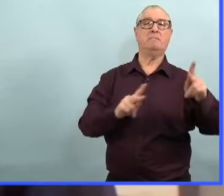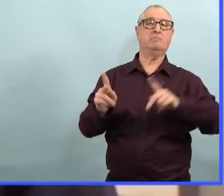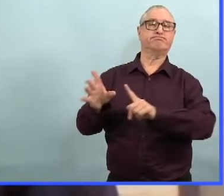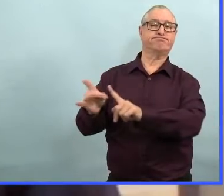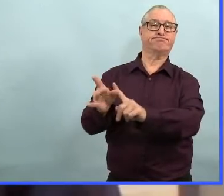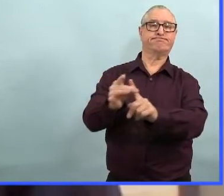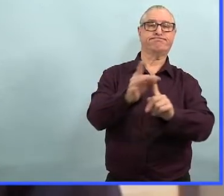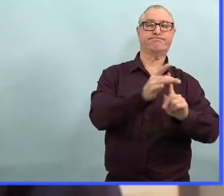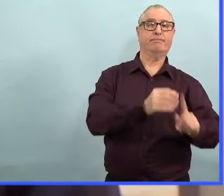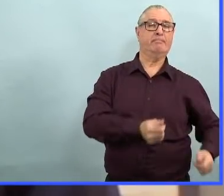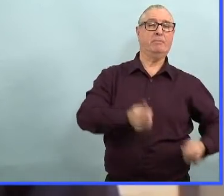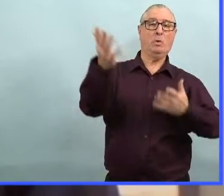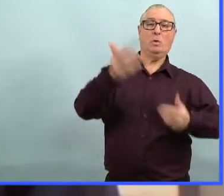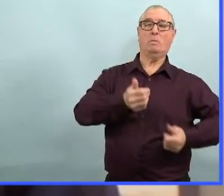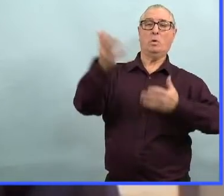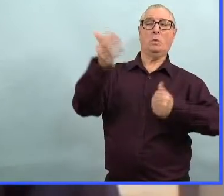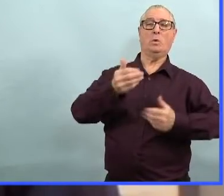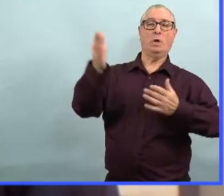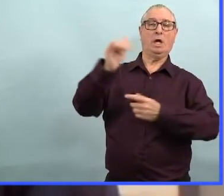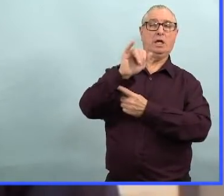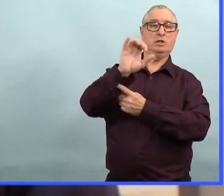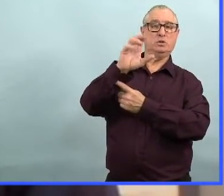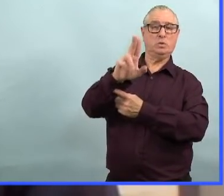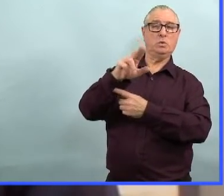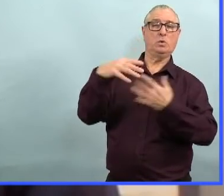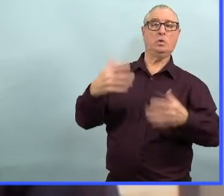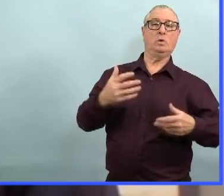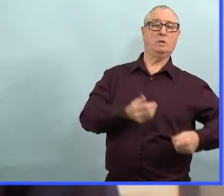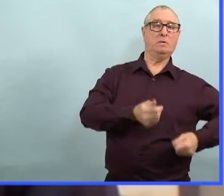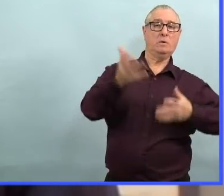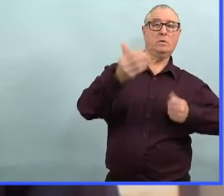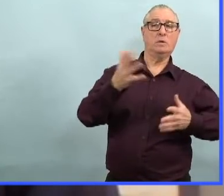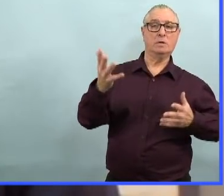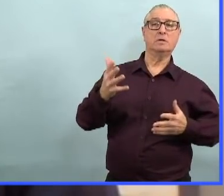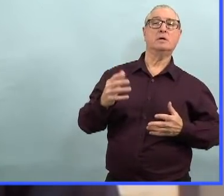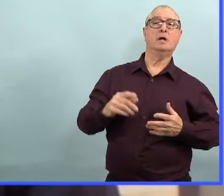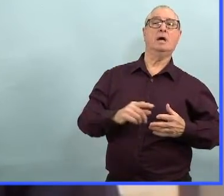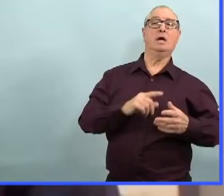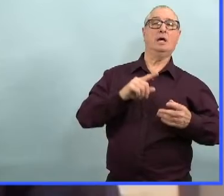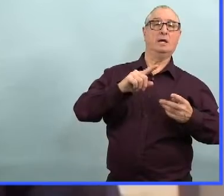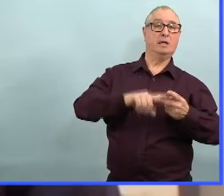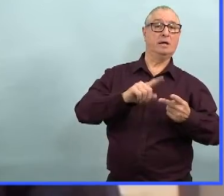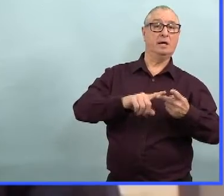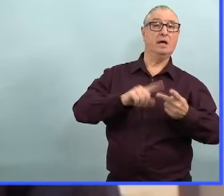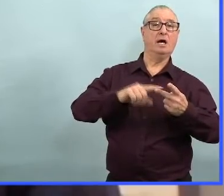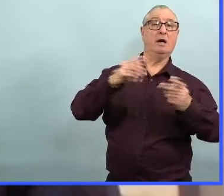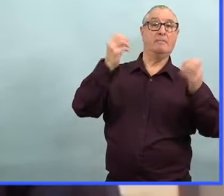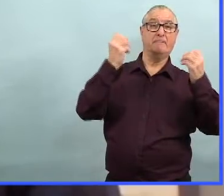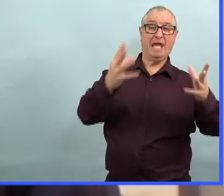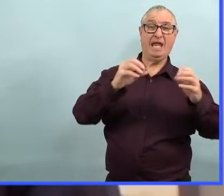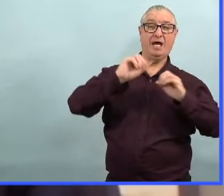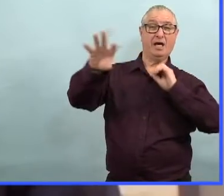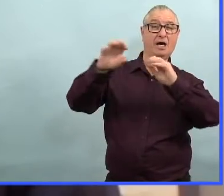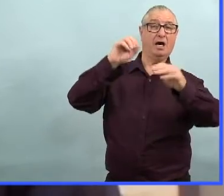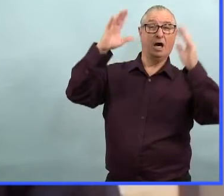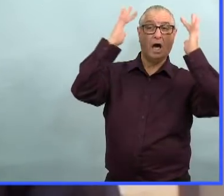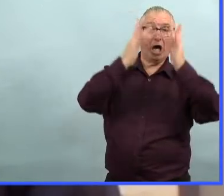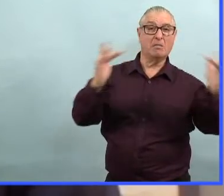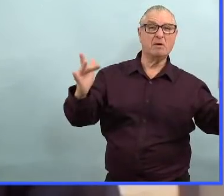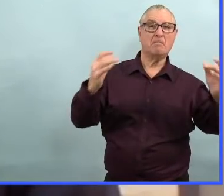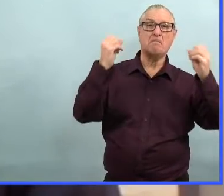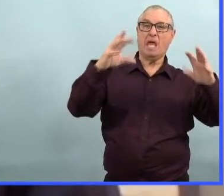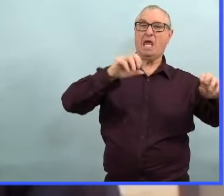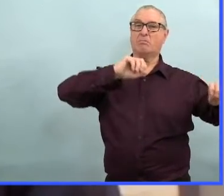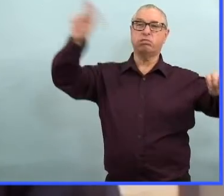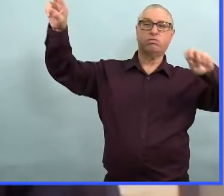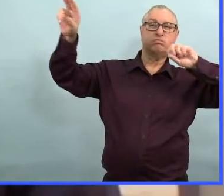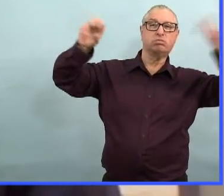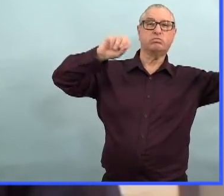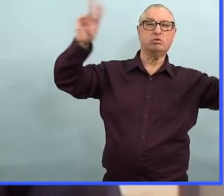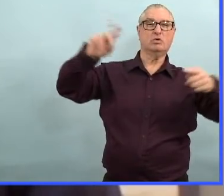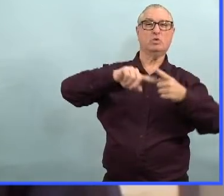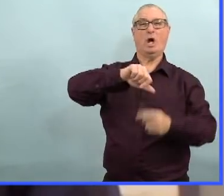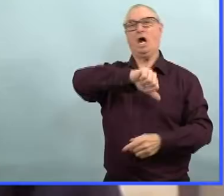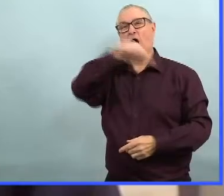third of whom died so what given this history and given this experience why wait this time well we